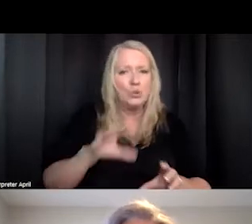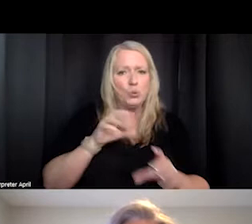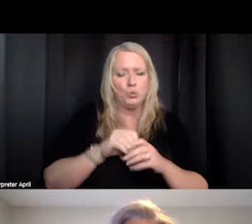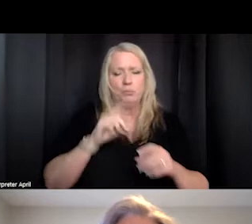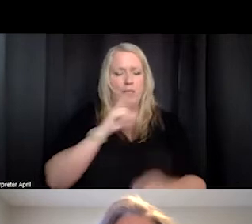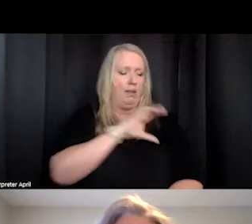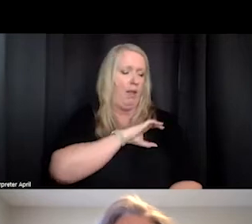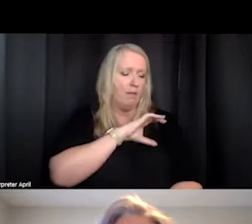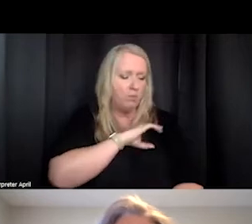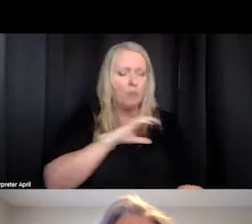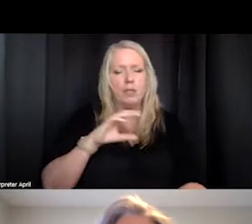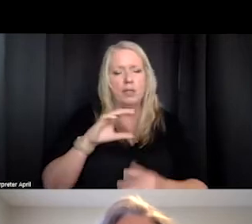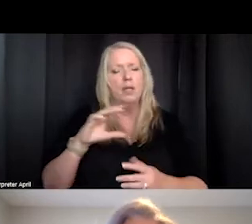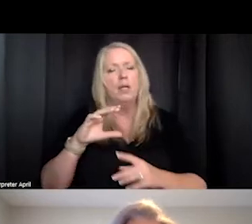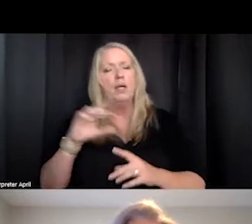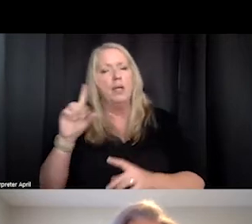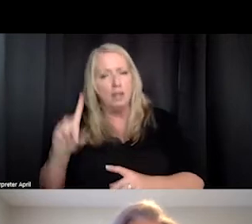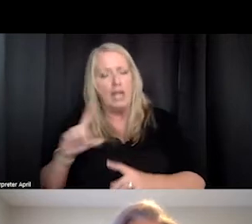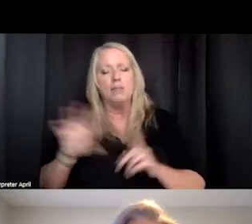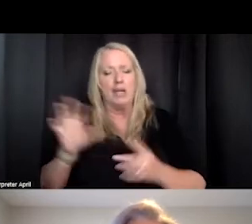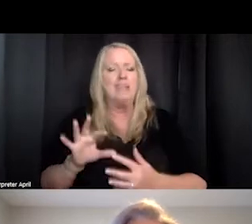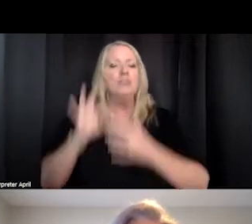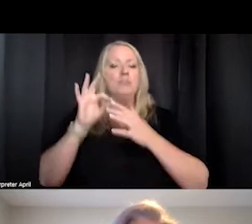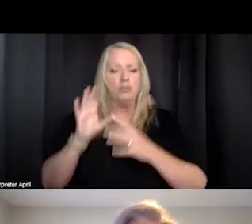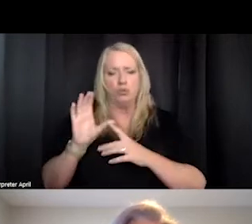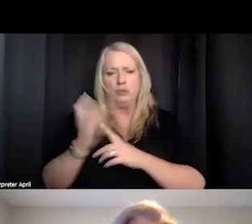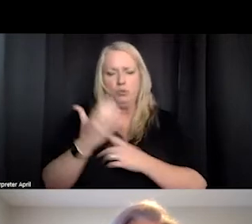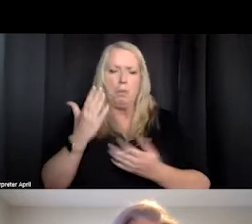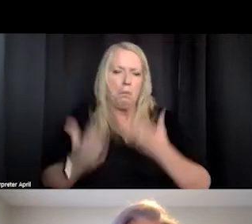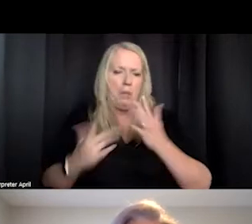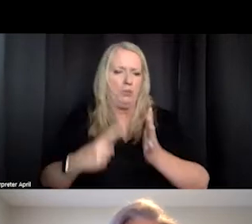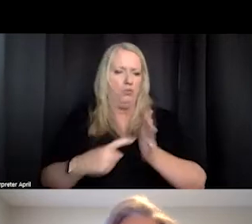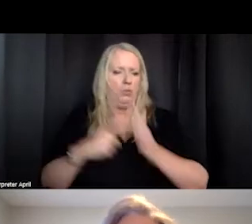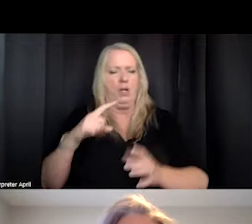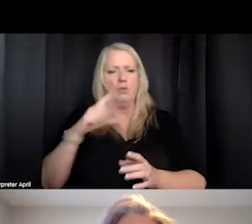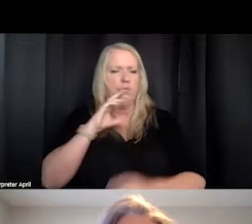EXCEPT IN SPECIAL SPECIAL CIRCUMSTANCES THAT WOULD REQUIRE THEIR INCLUSION. WE ALSO DO